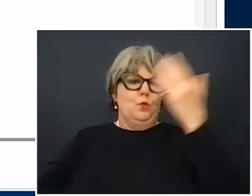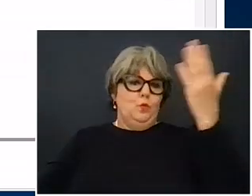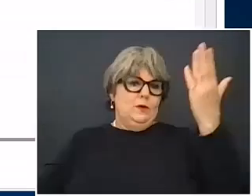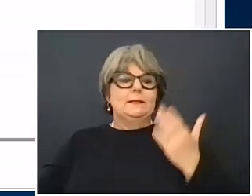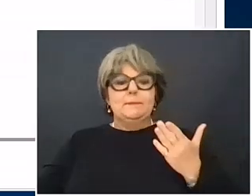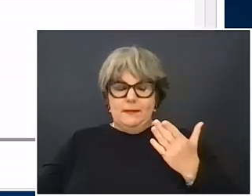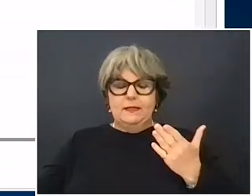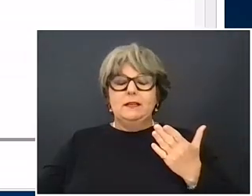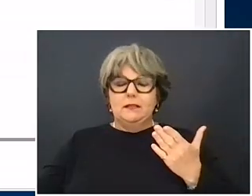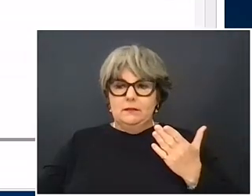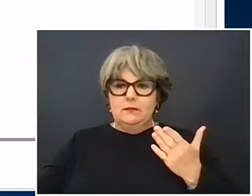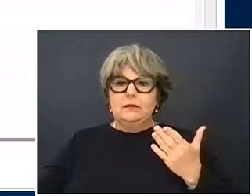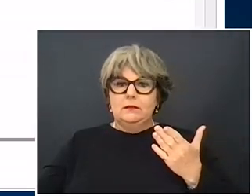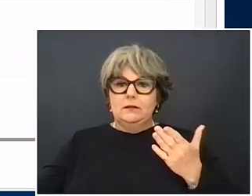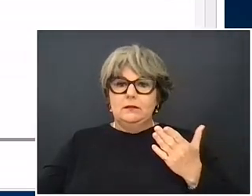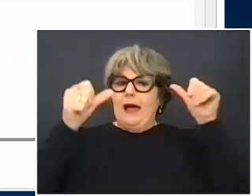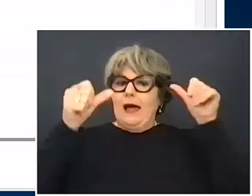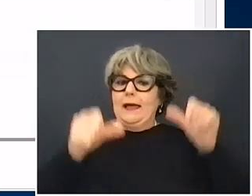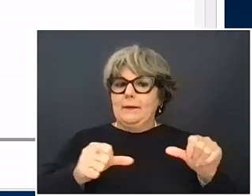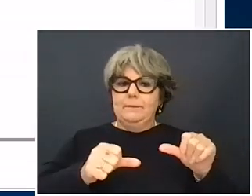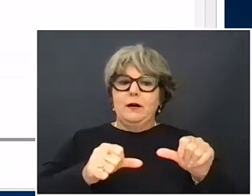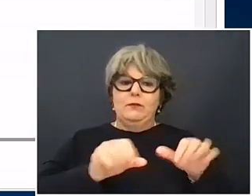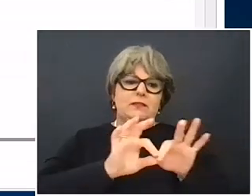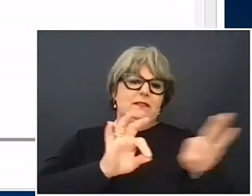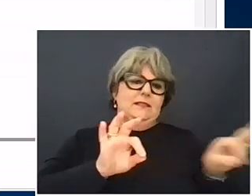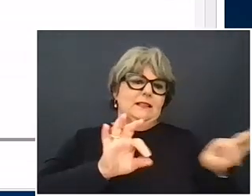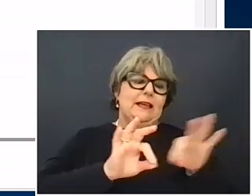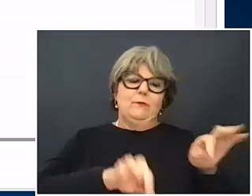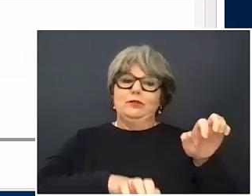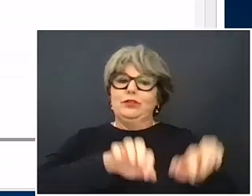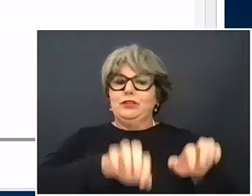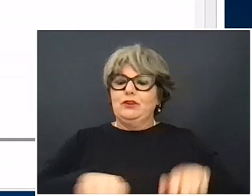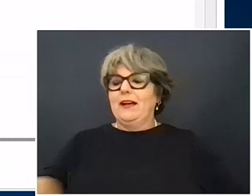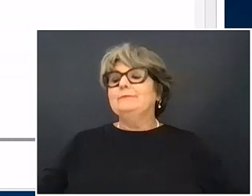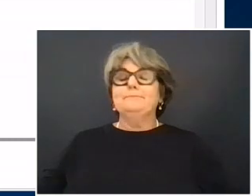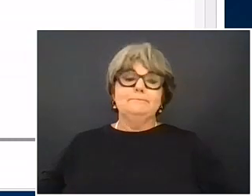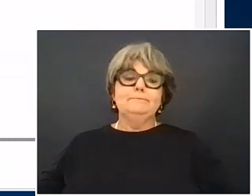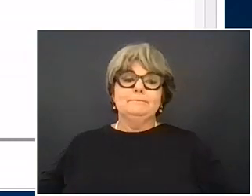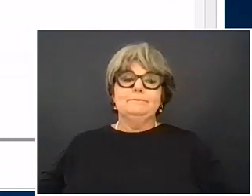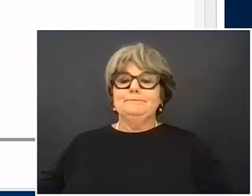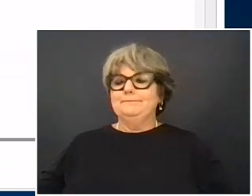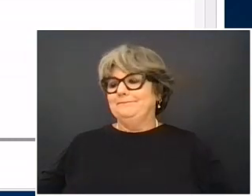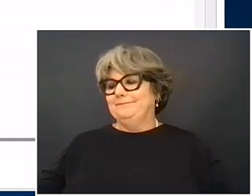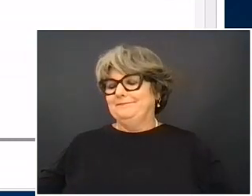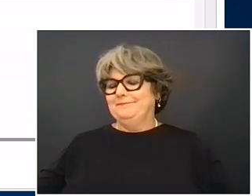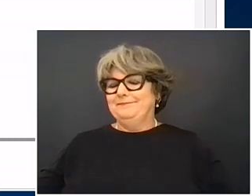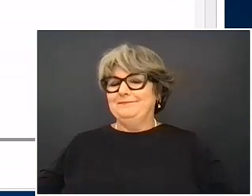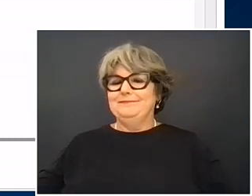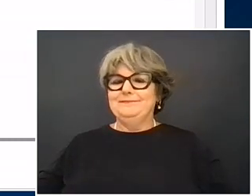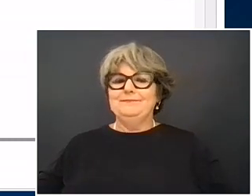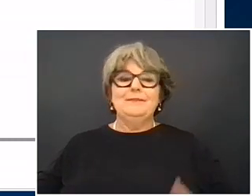can post the language in the chat. Yeah, thanks. Thanks, Robyn. Appreciate it.